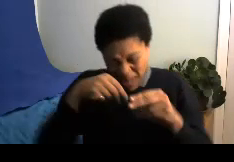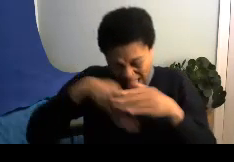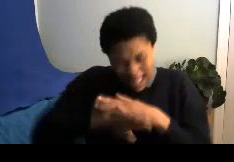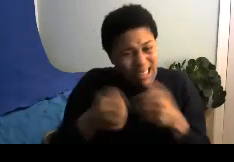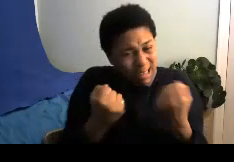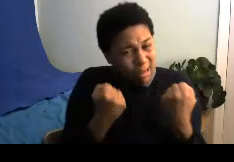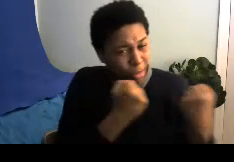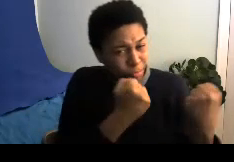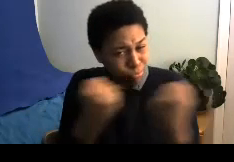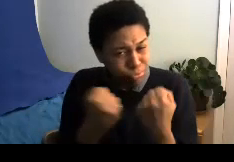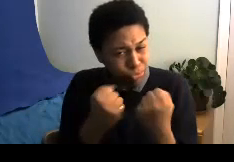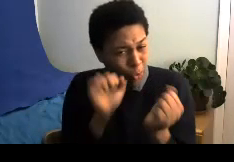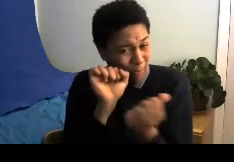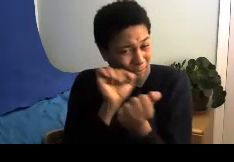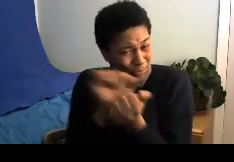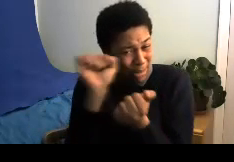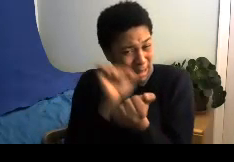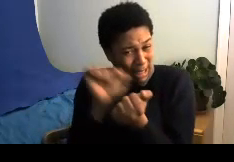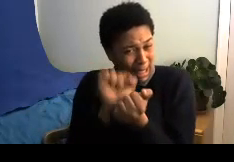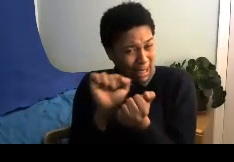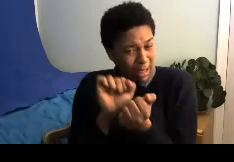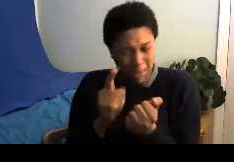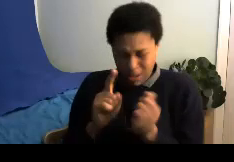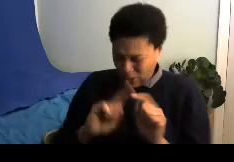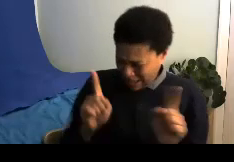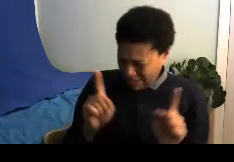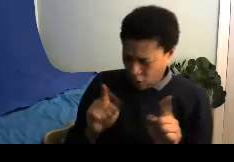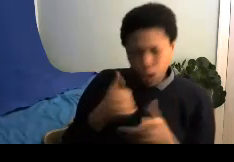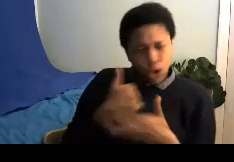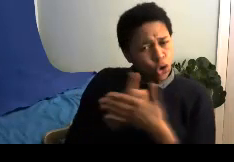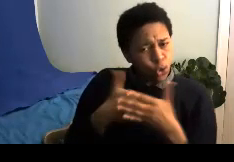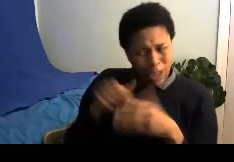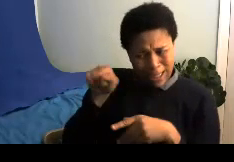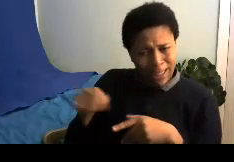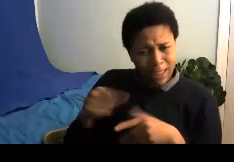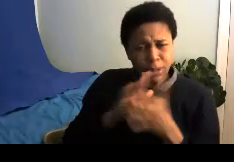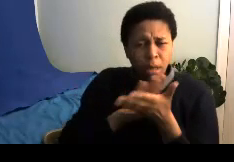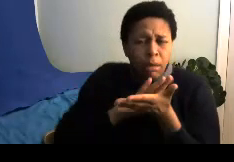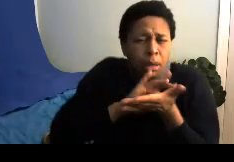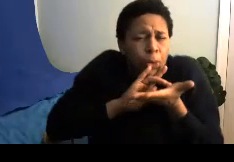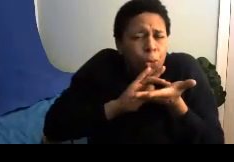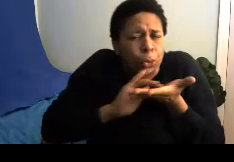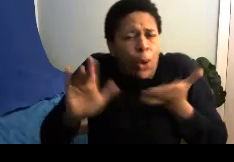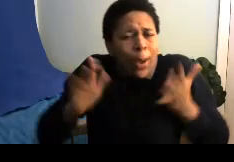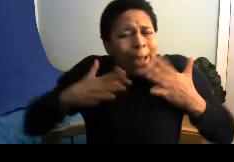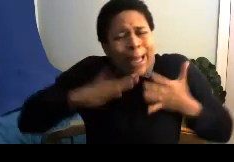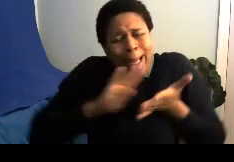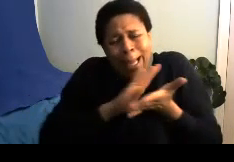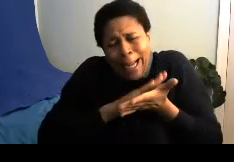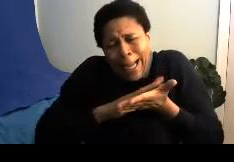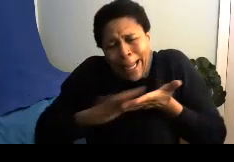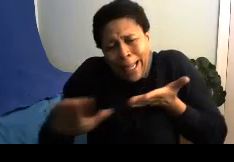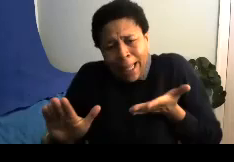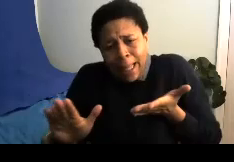brother Woodall's usually impeccable presentation as presiding overseer of the congregation, but of course,